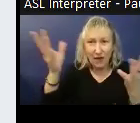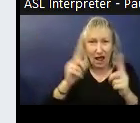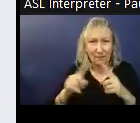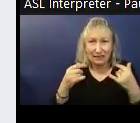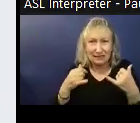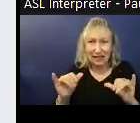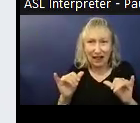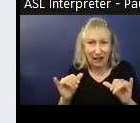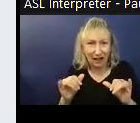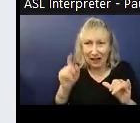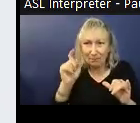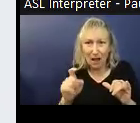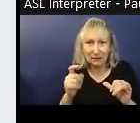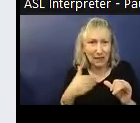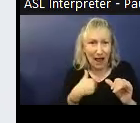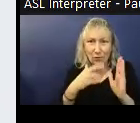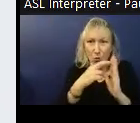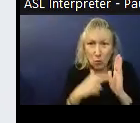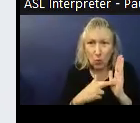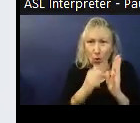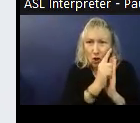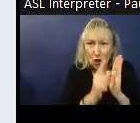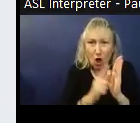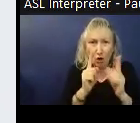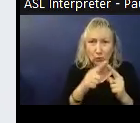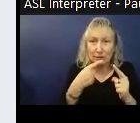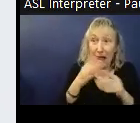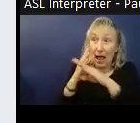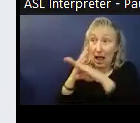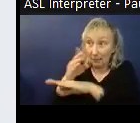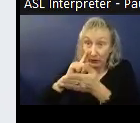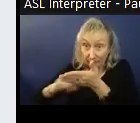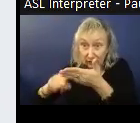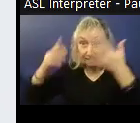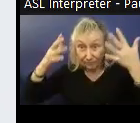accountability in Rule around after that investigation is completed.